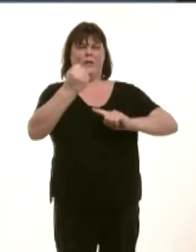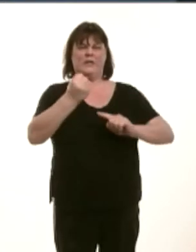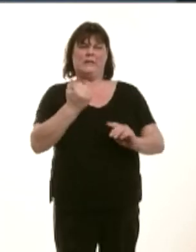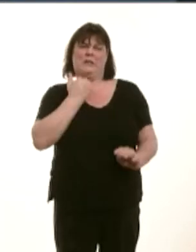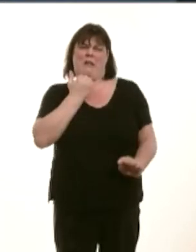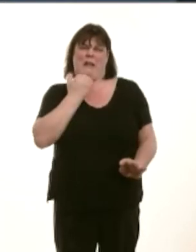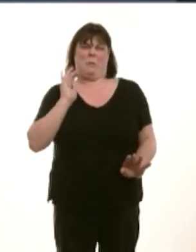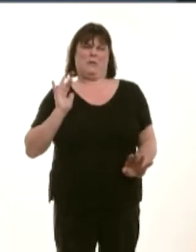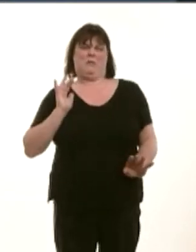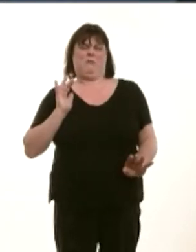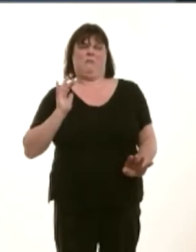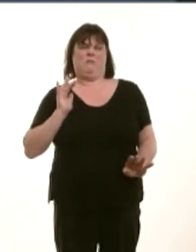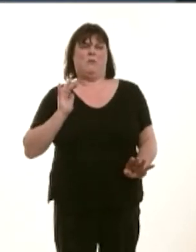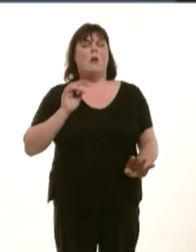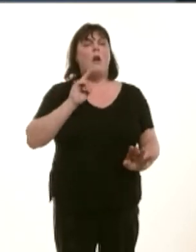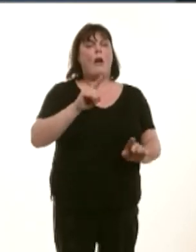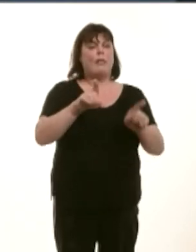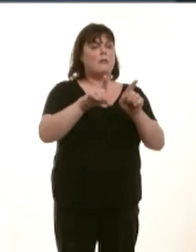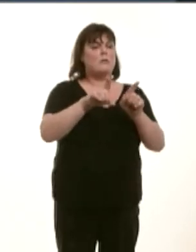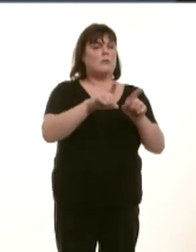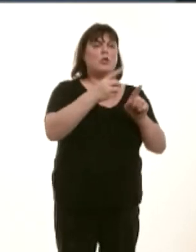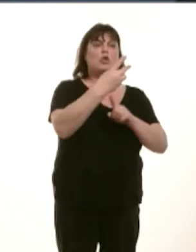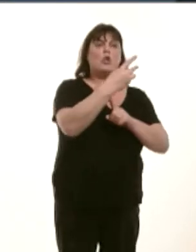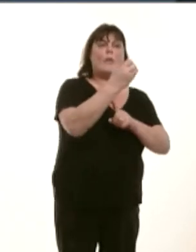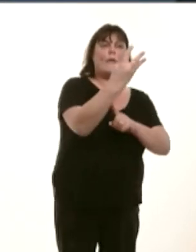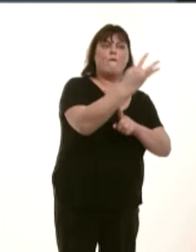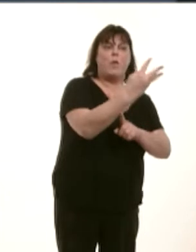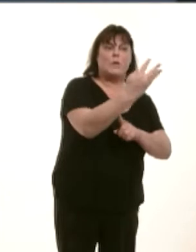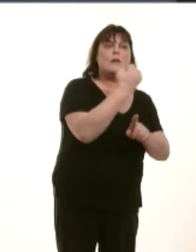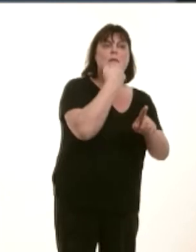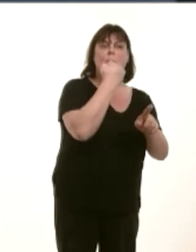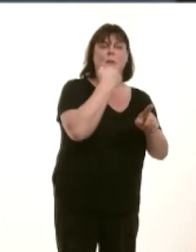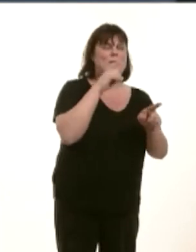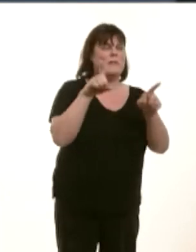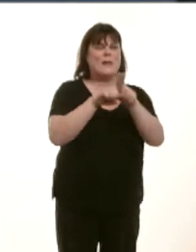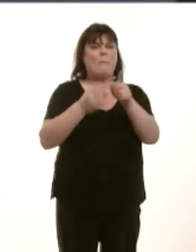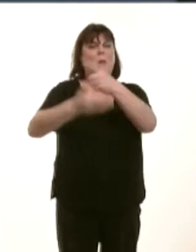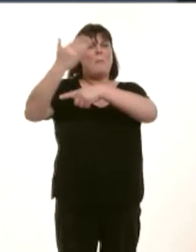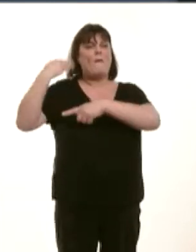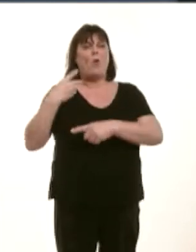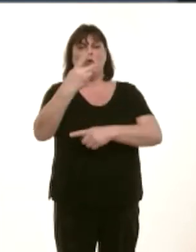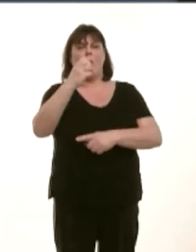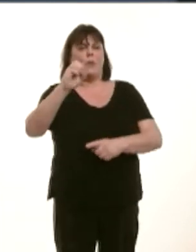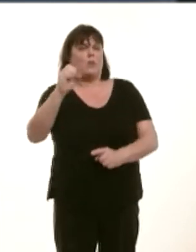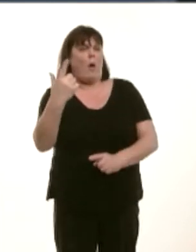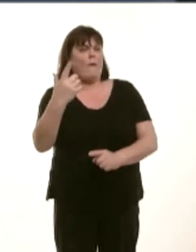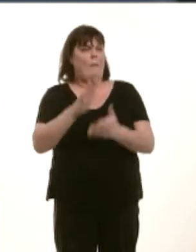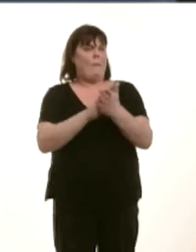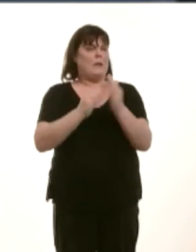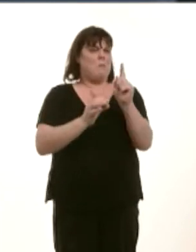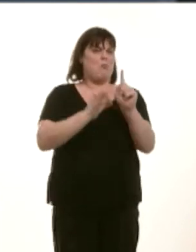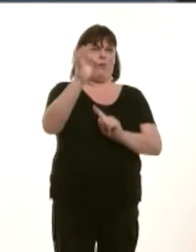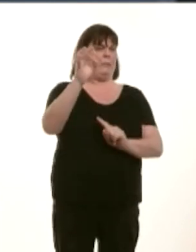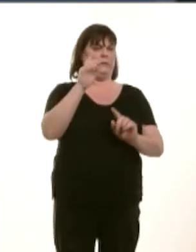of literacy were much the same in 2014 as they had been in 2012. Is adequacy the transformation